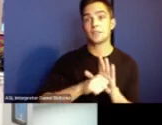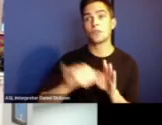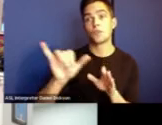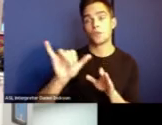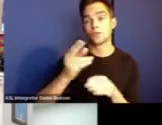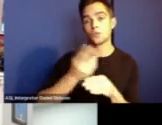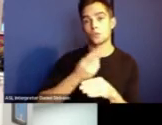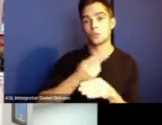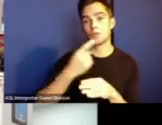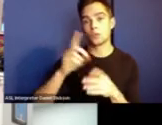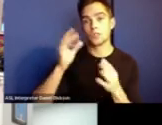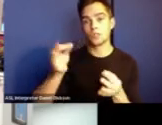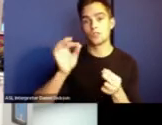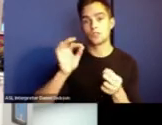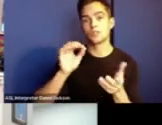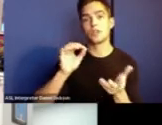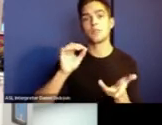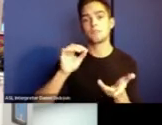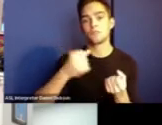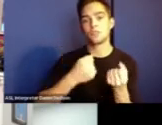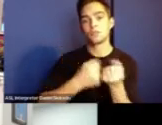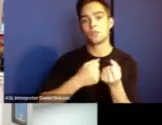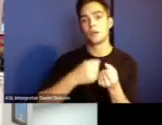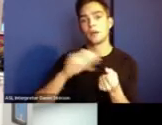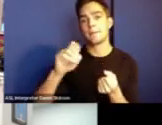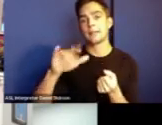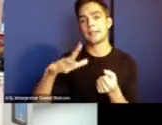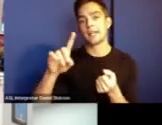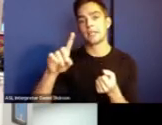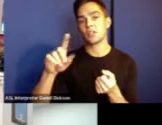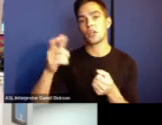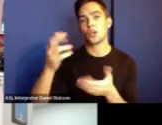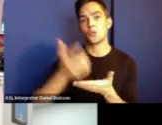decision support for a Medicaid rehabilitation option. And so